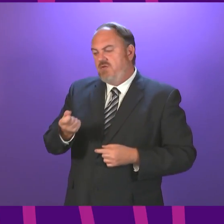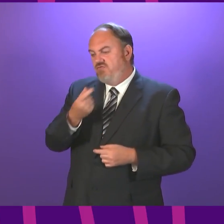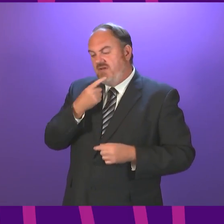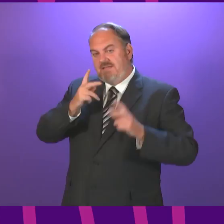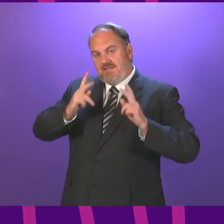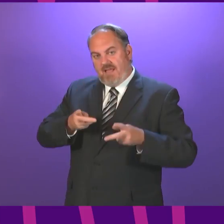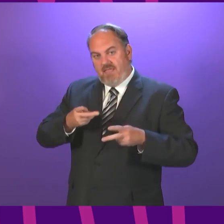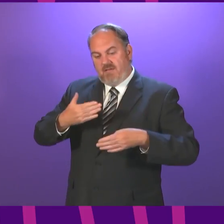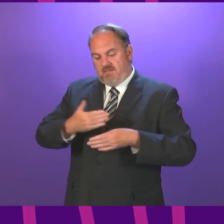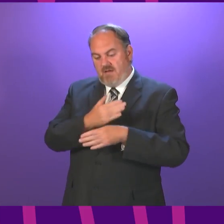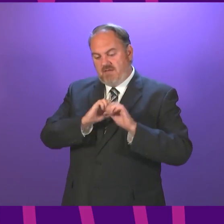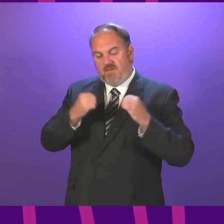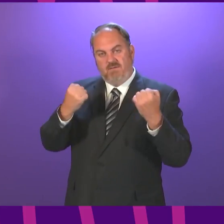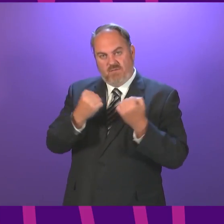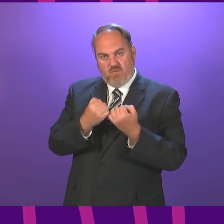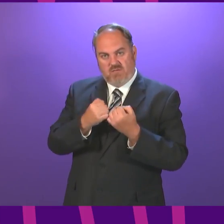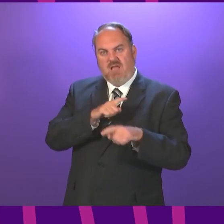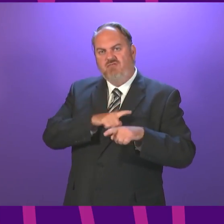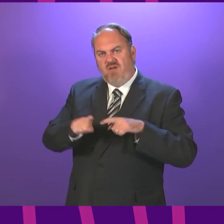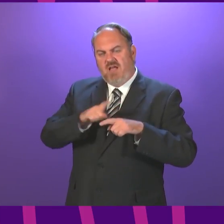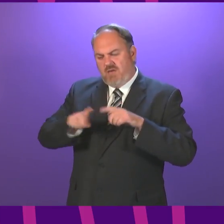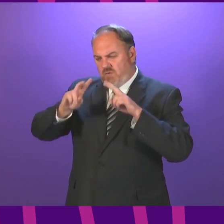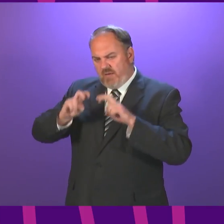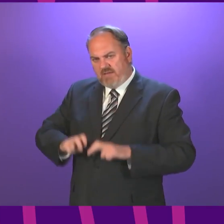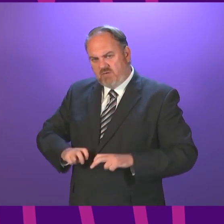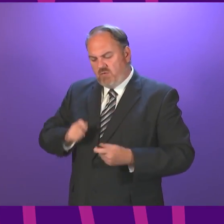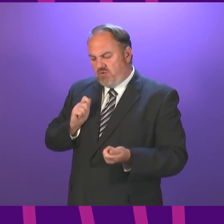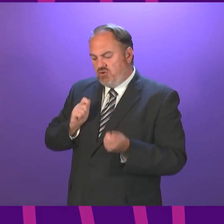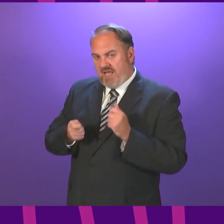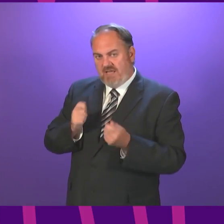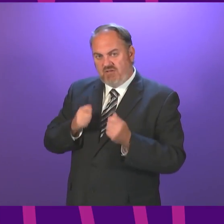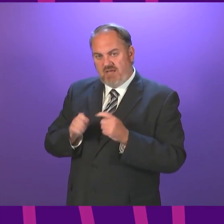some work on drug law reform, and I assure him that it will make recommendations that